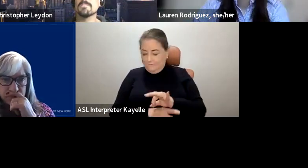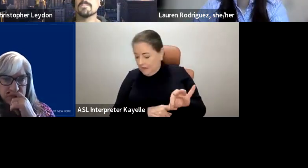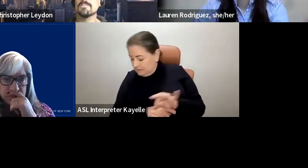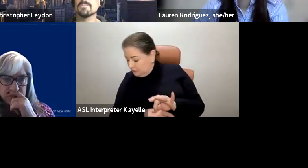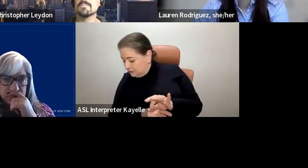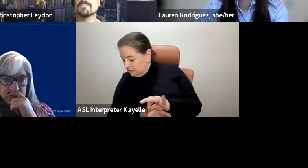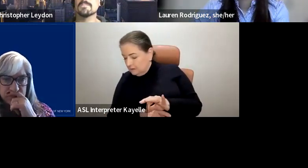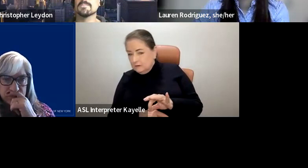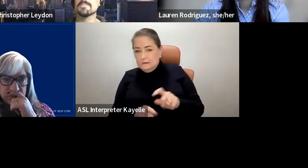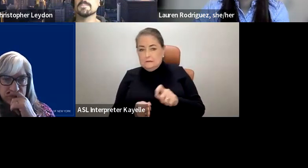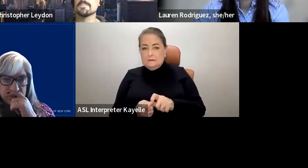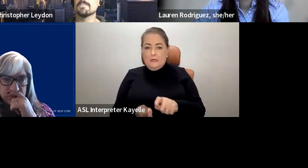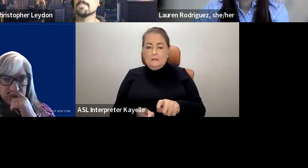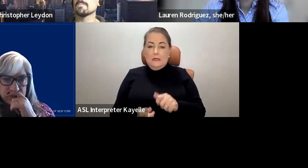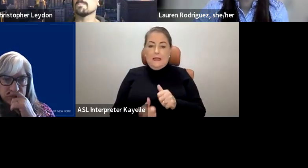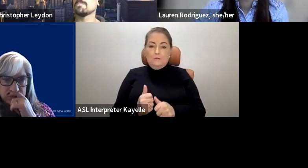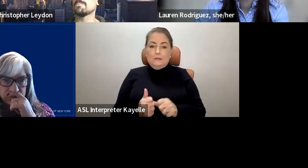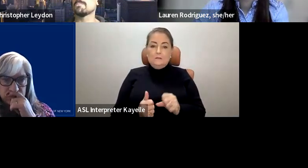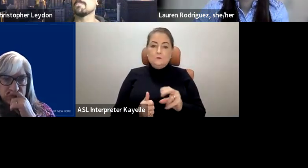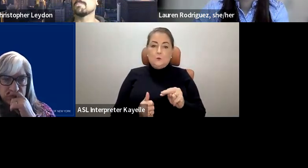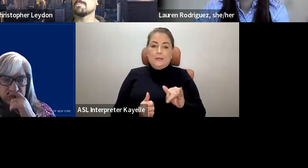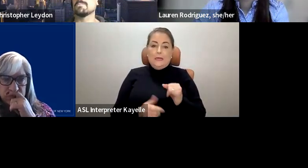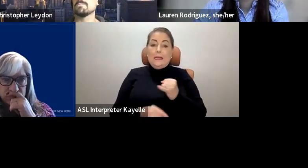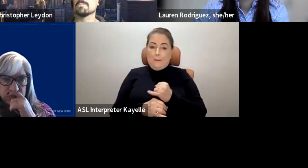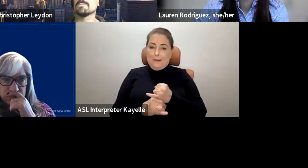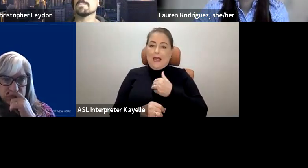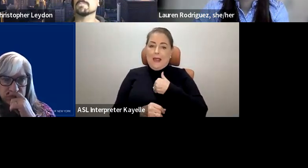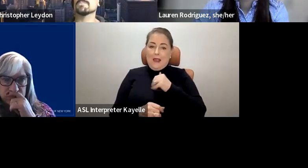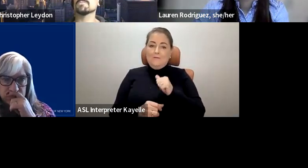That being said, every SUNY campus does have a designated